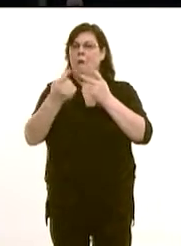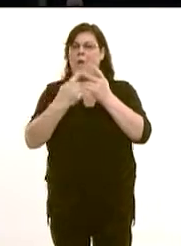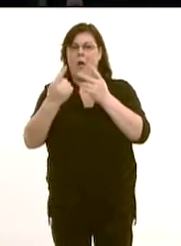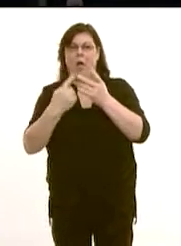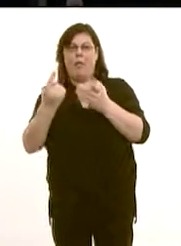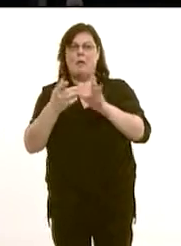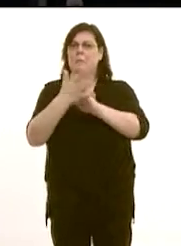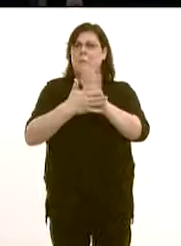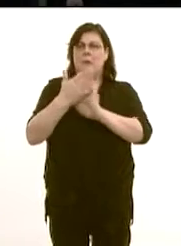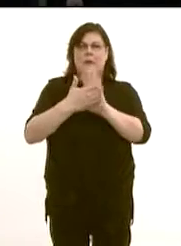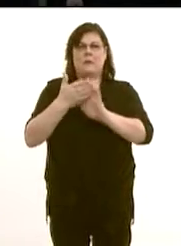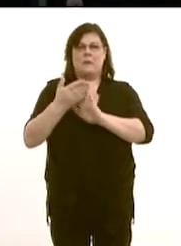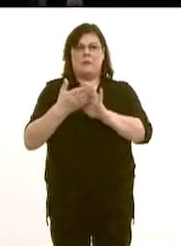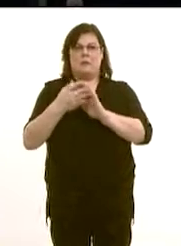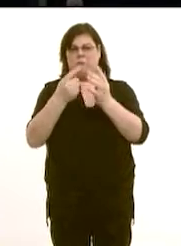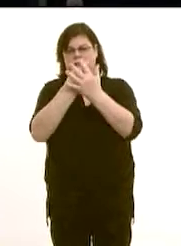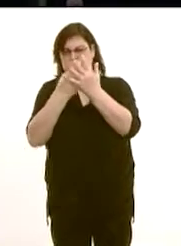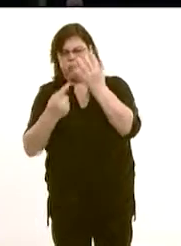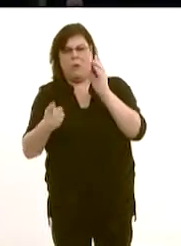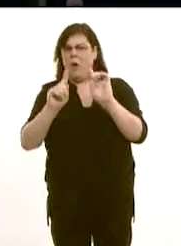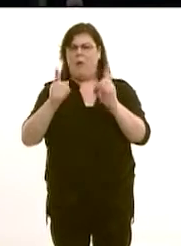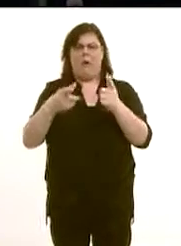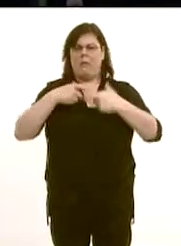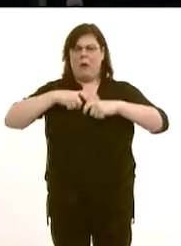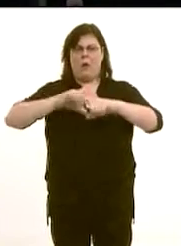be able to carry on with their work at that particular level.